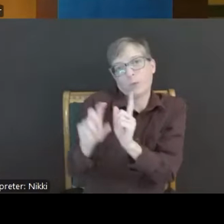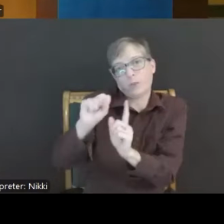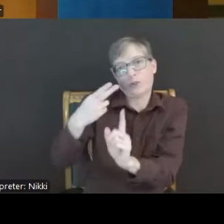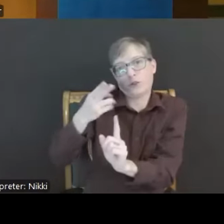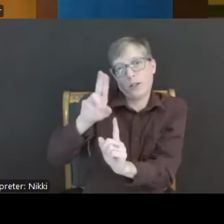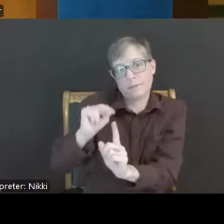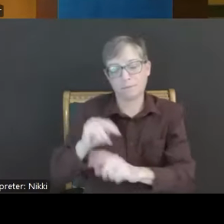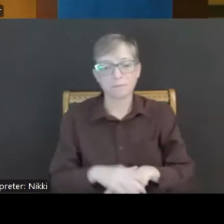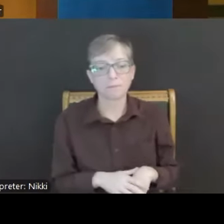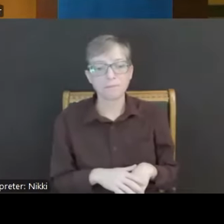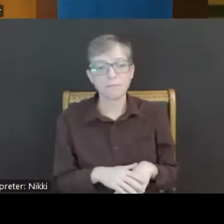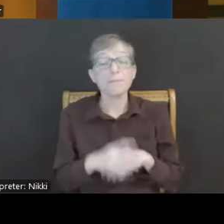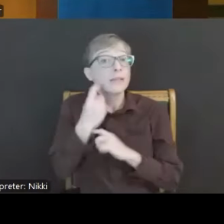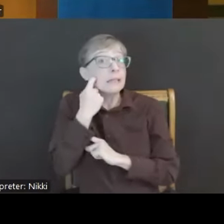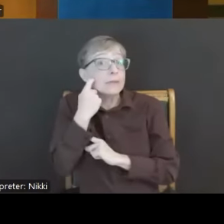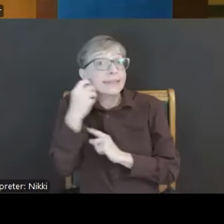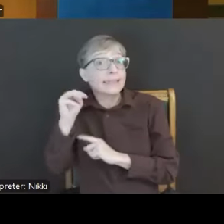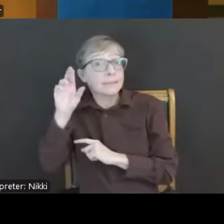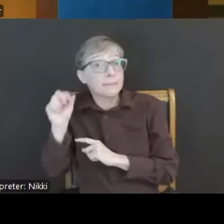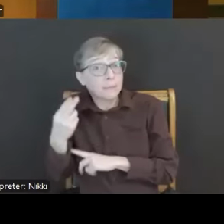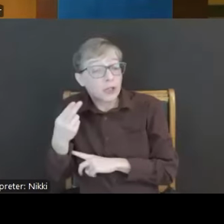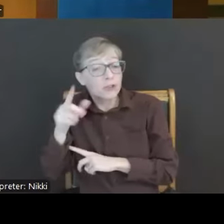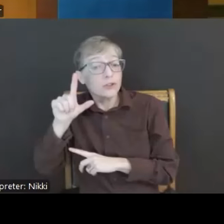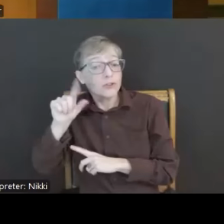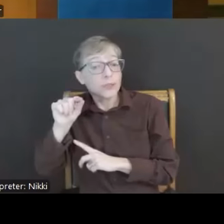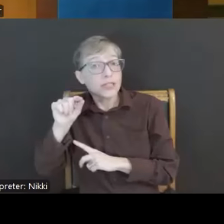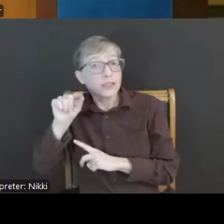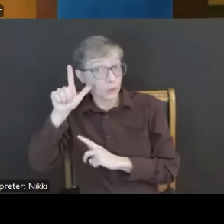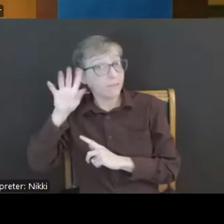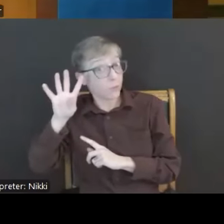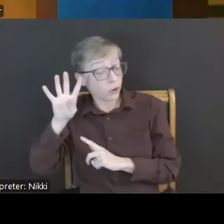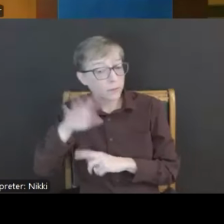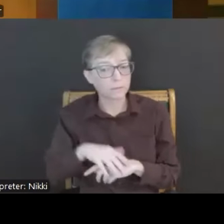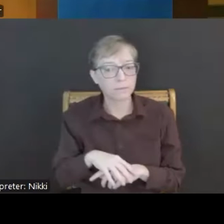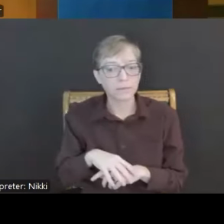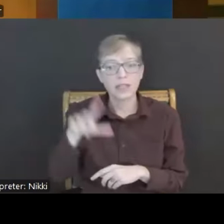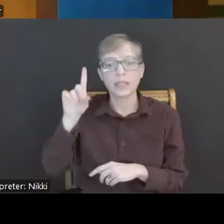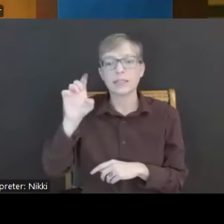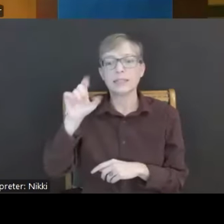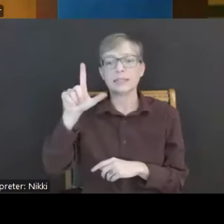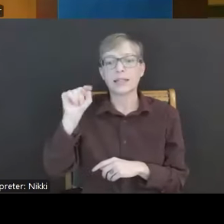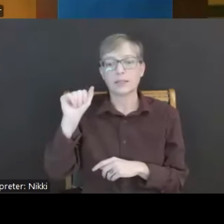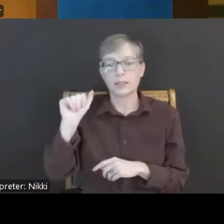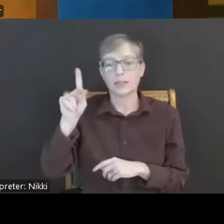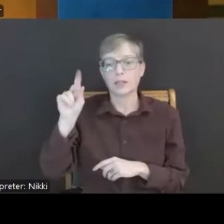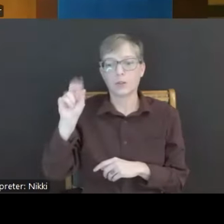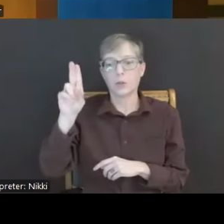um Delta kayas uh Smith who was in the uh Keith I don't know why I said Smith Keith who was in the